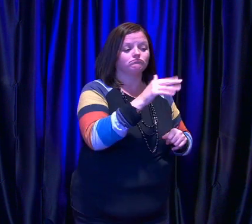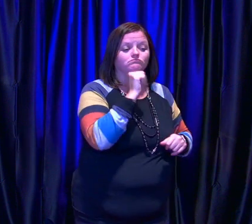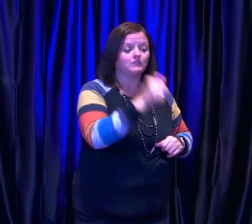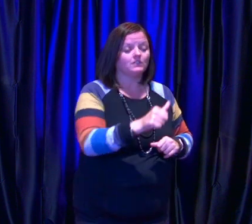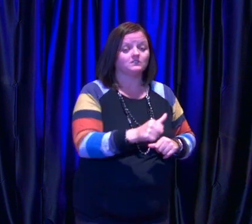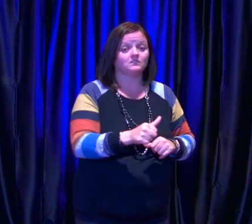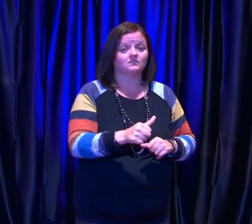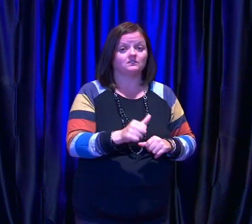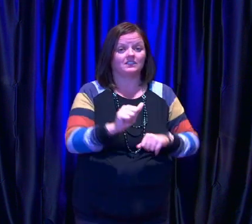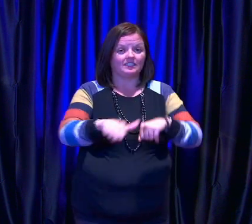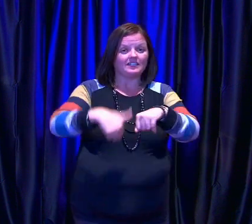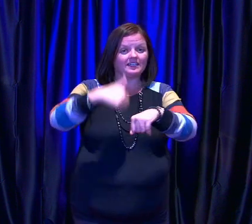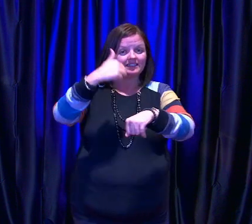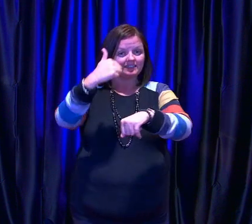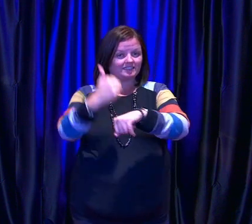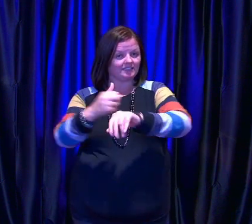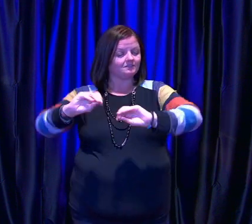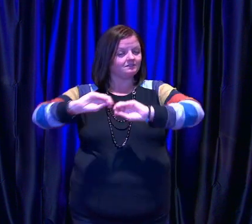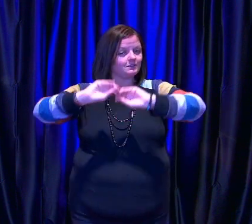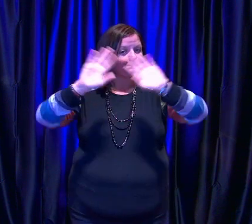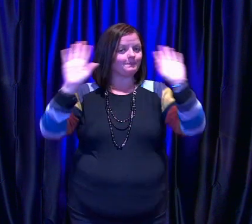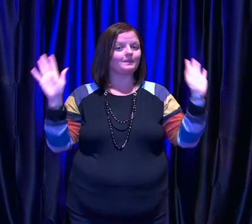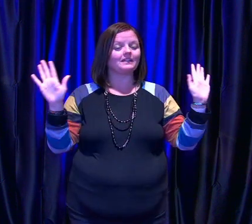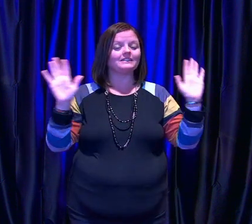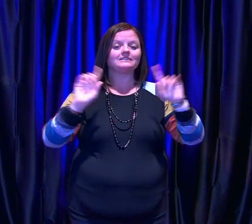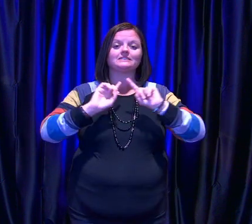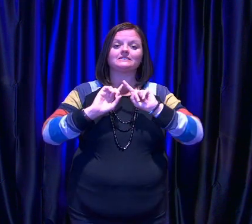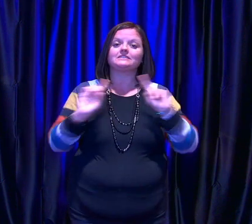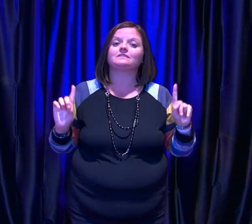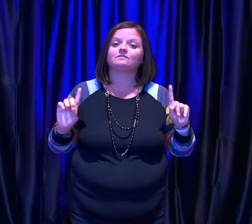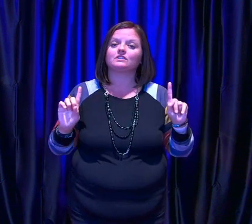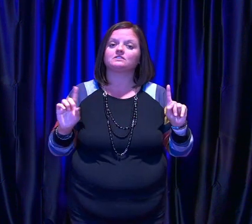sets a complete different tone